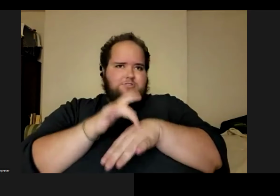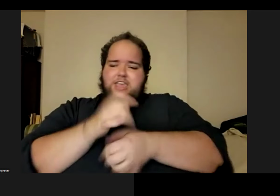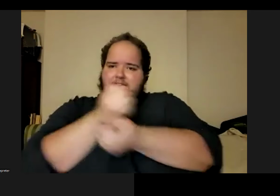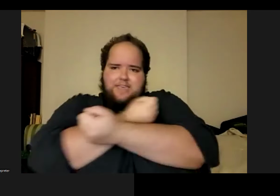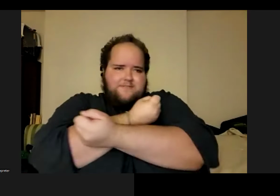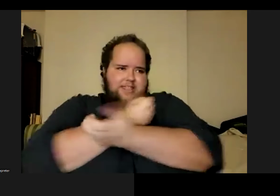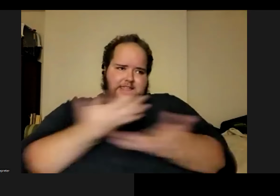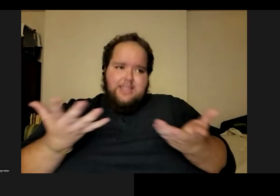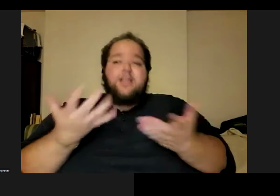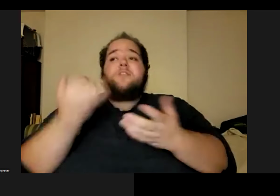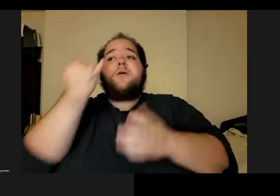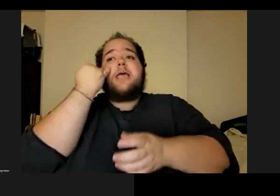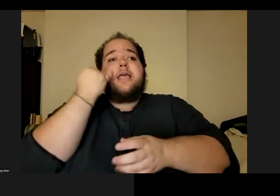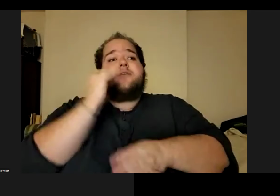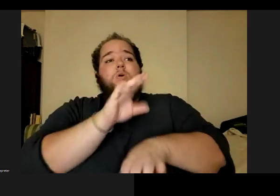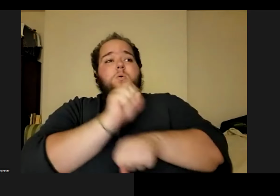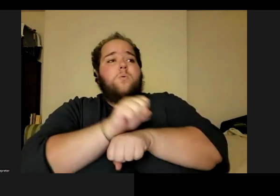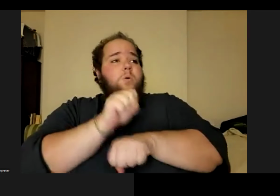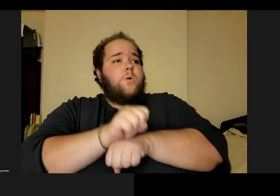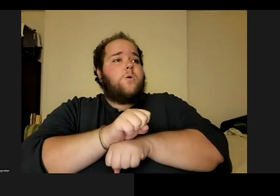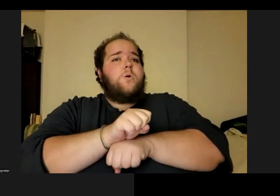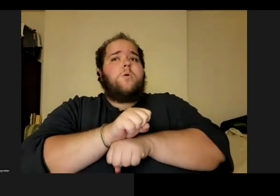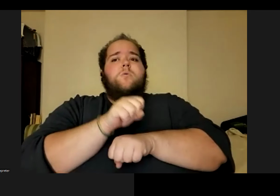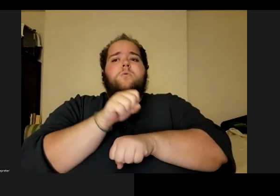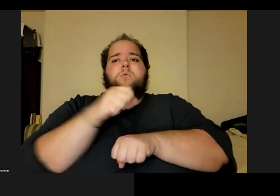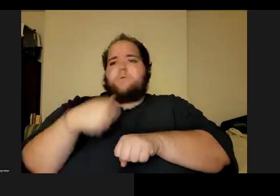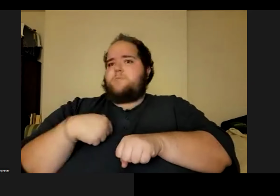If there's stuff that you're doing. that I didn't mention, you can create